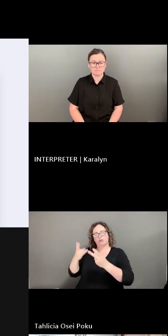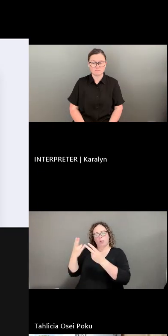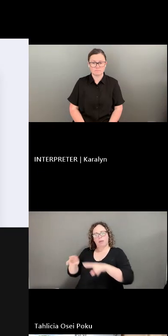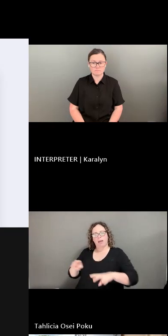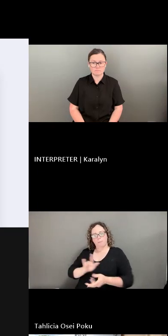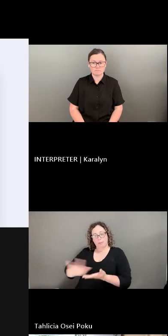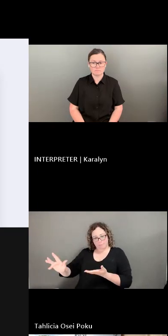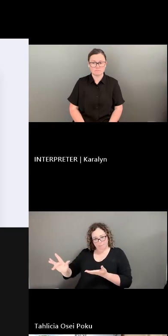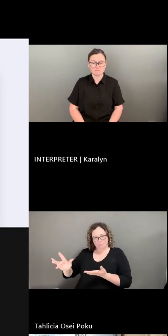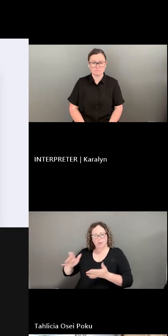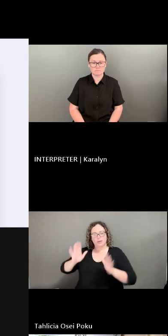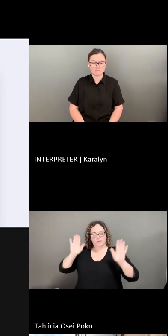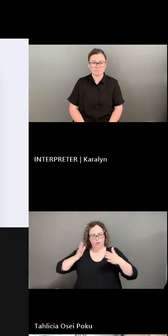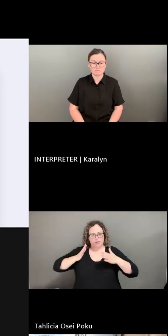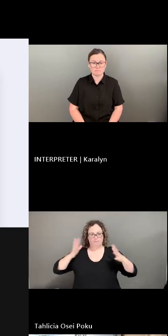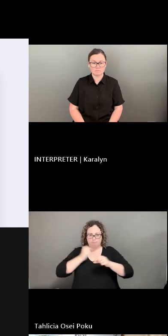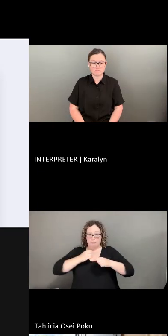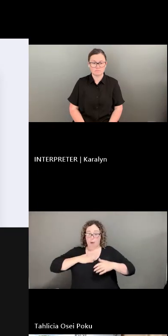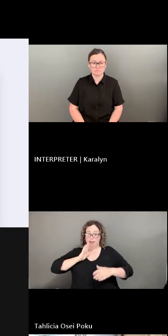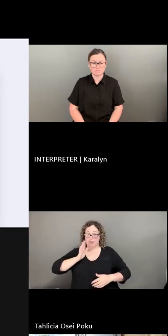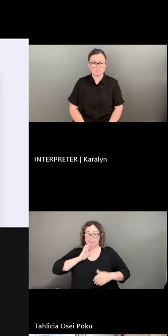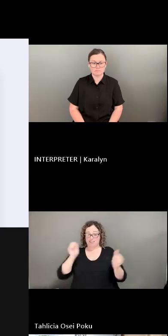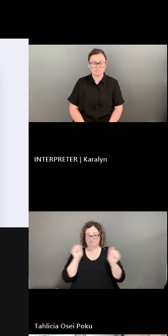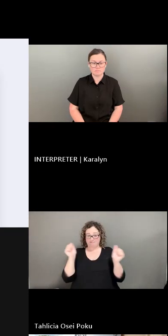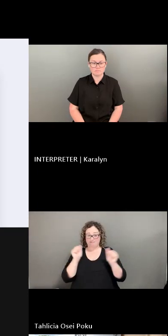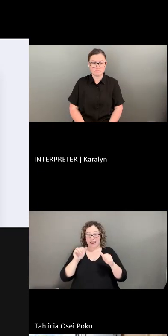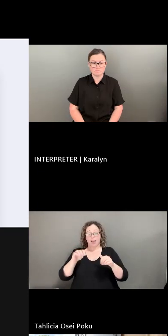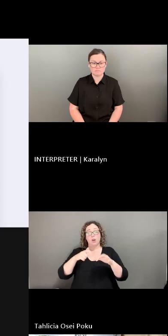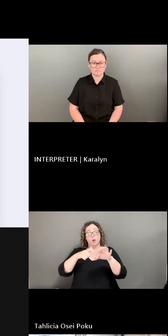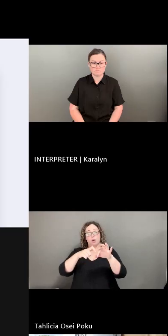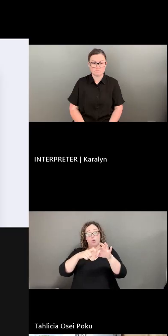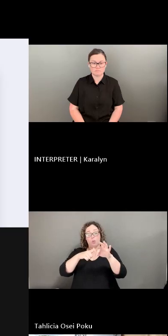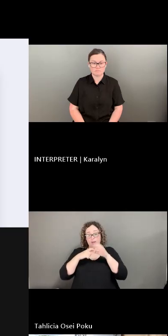Is there any time for question, Joh?